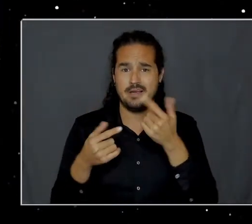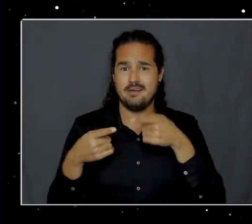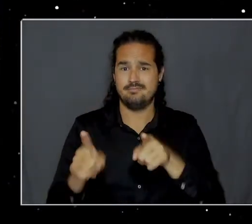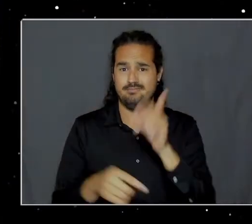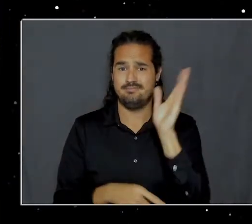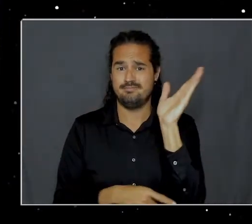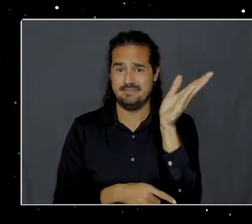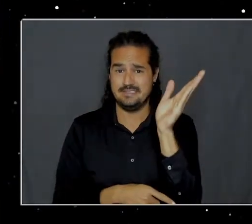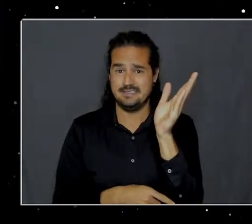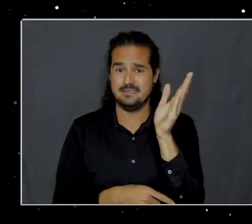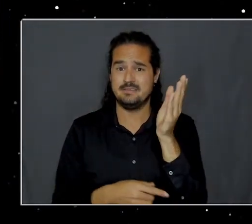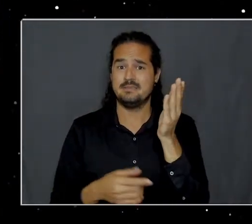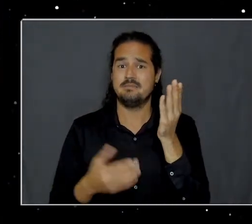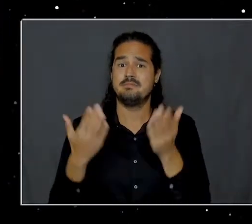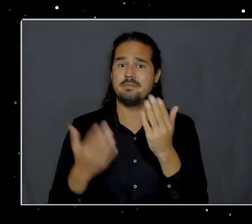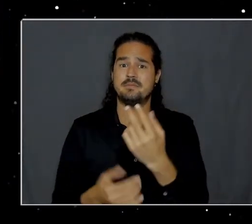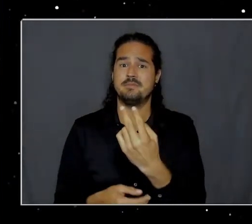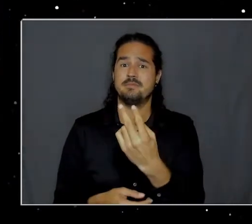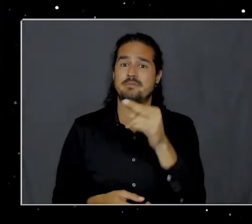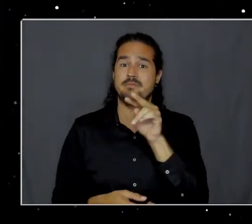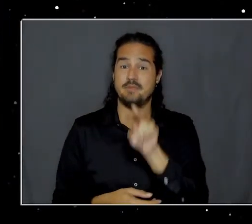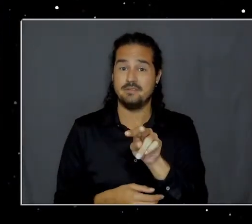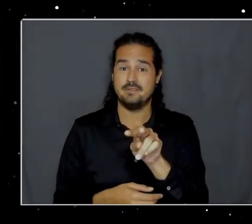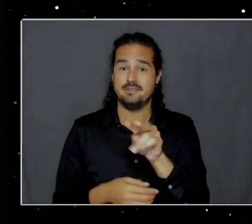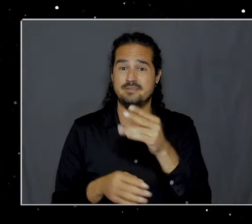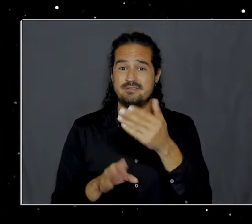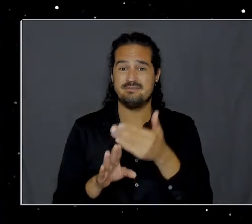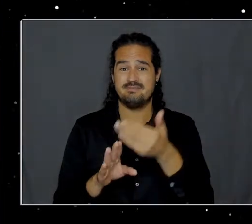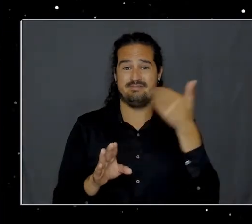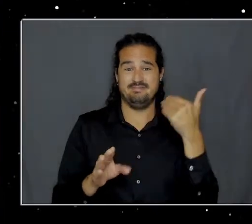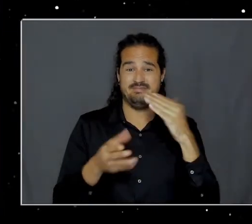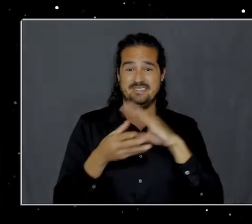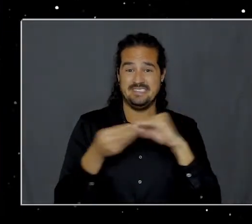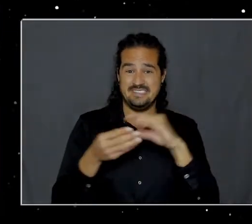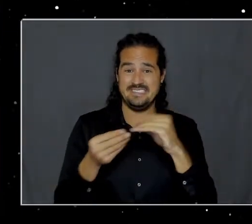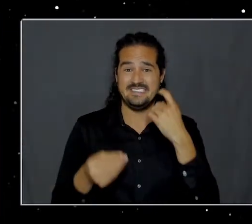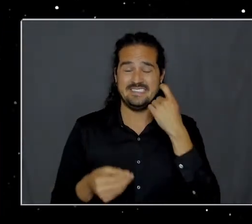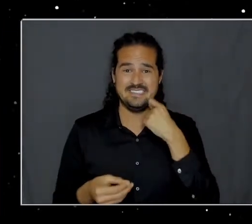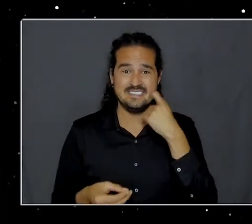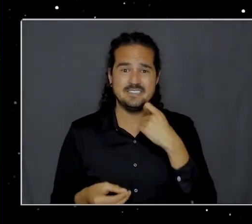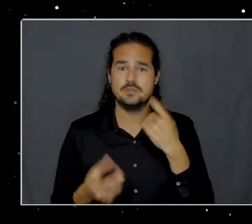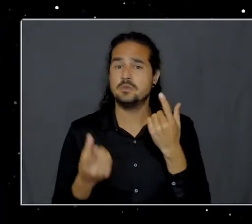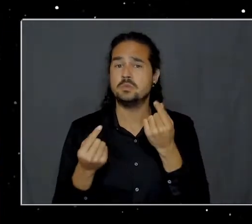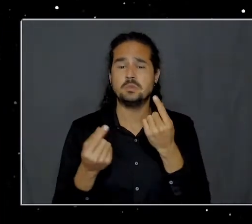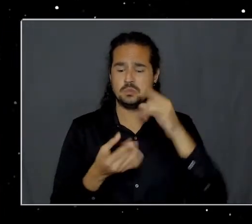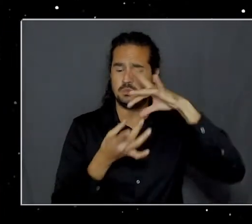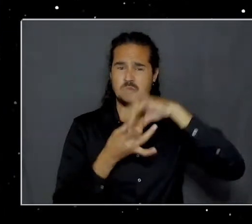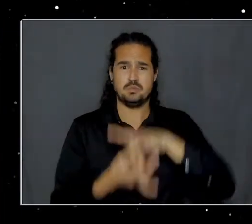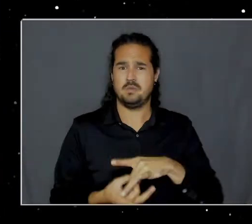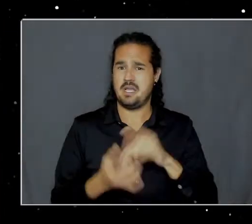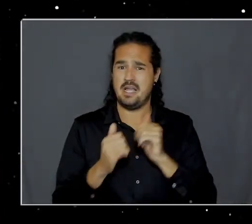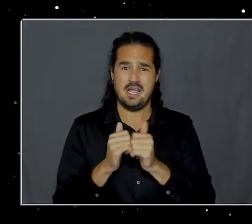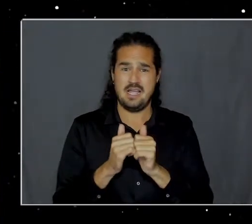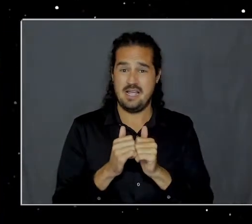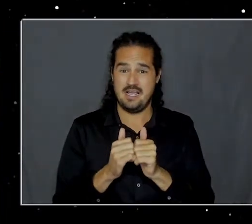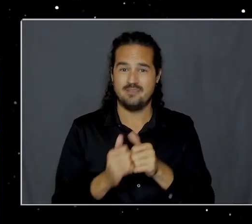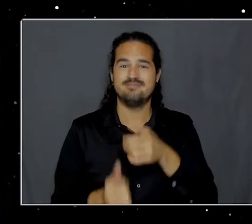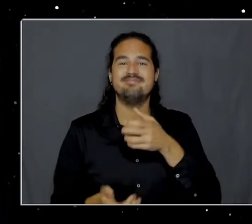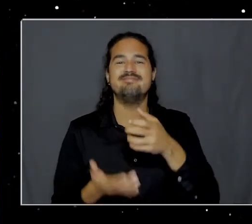OF OUR EPISODES THAT A TACTIC FOR HELPING CENTER YOURSELF WHEN YOU'RE CRYING IS TO HAVE SOME WATER. SO PERHAPS HAVE A LITTLE WATER.